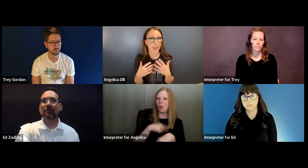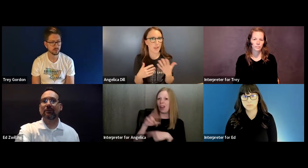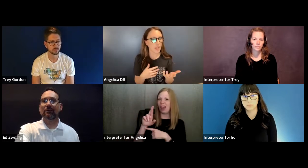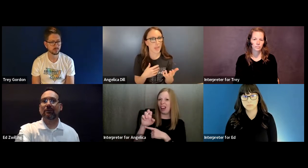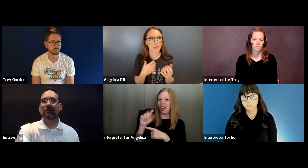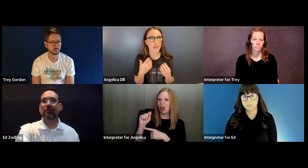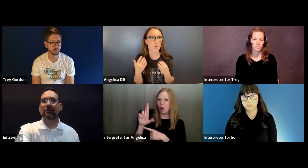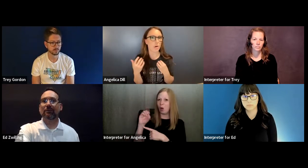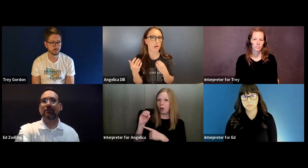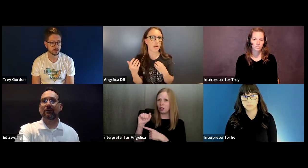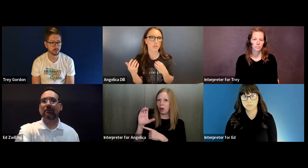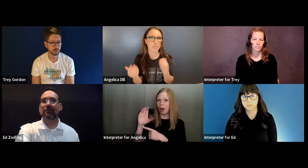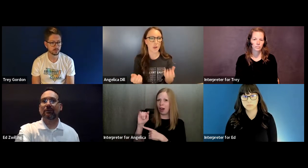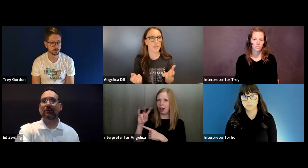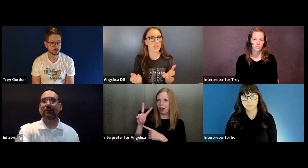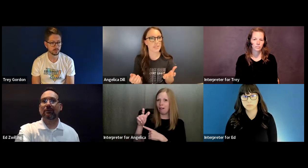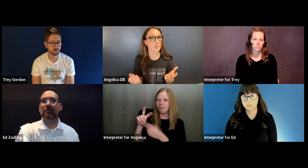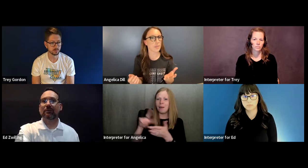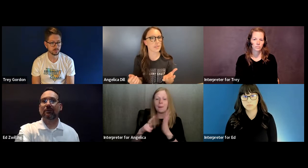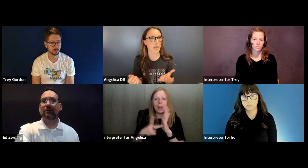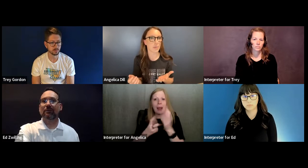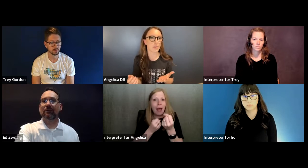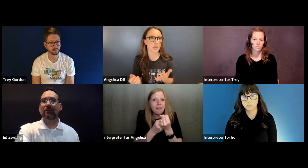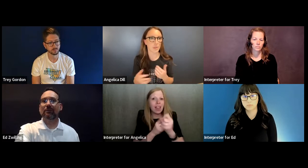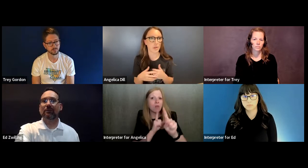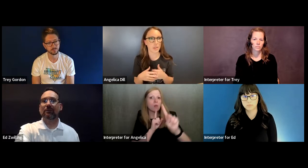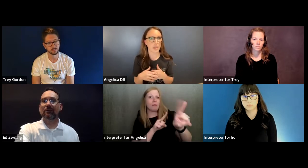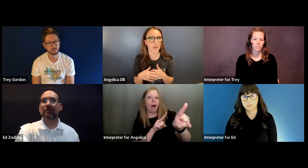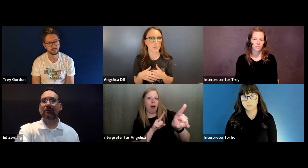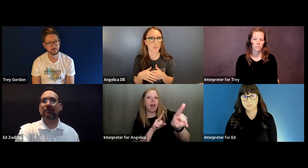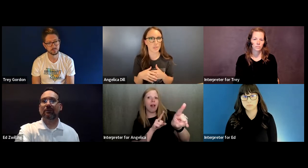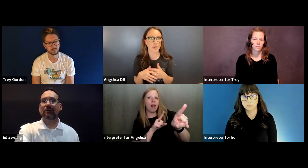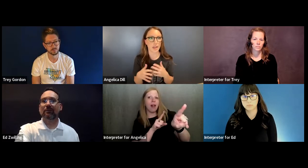advocating or responding to something that's happened in the community we've done a lot